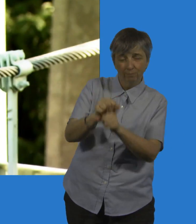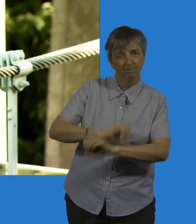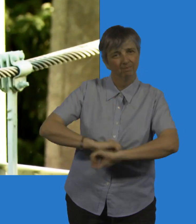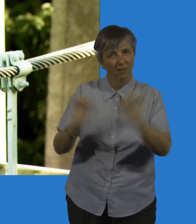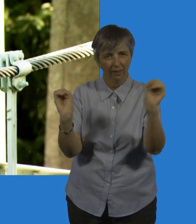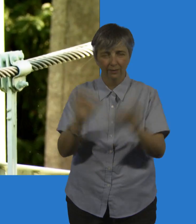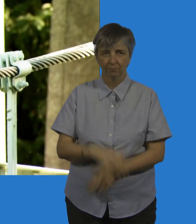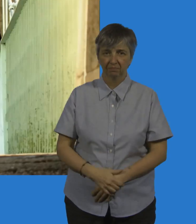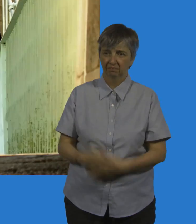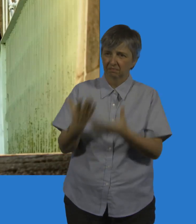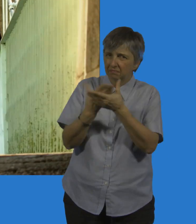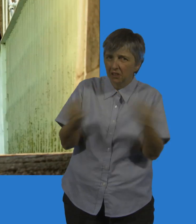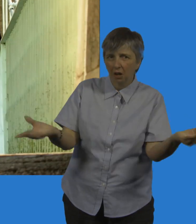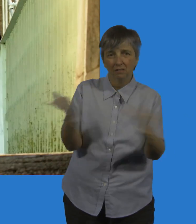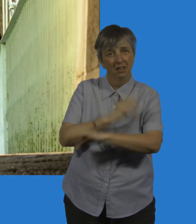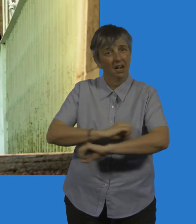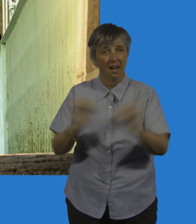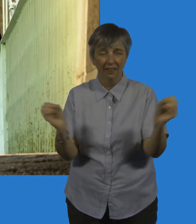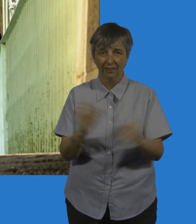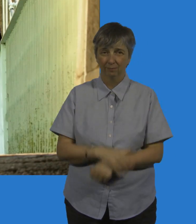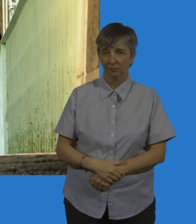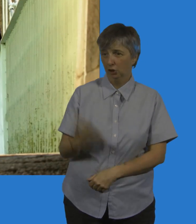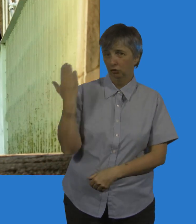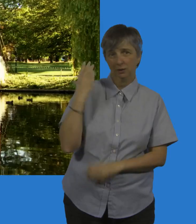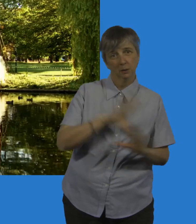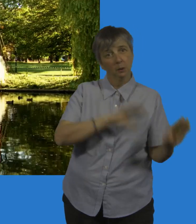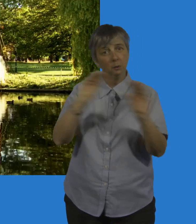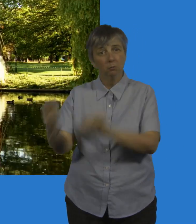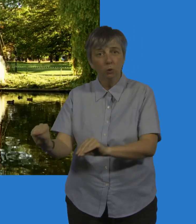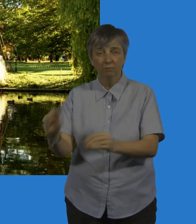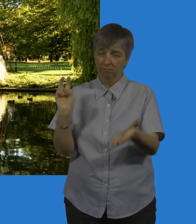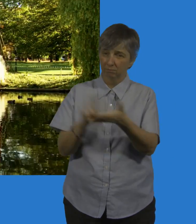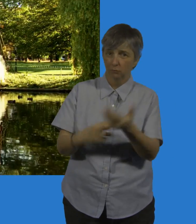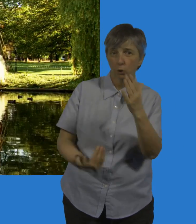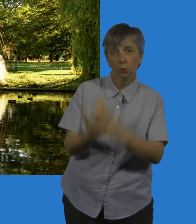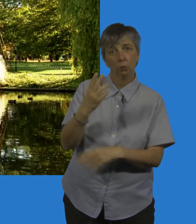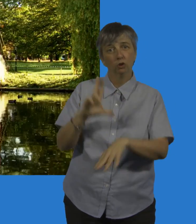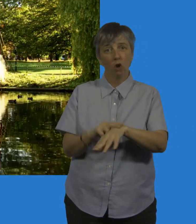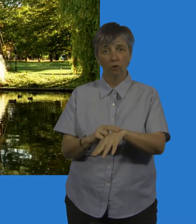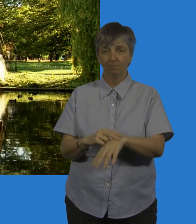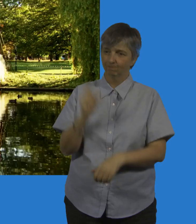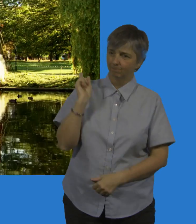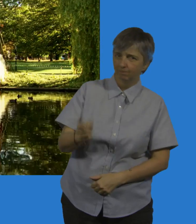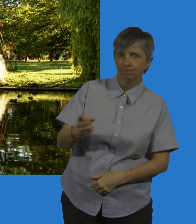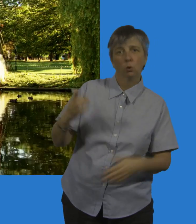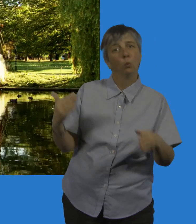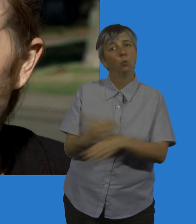like answers on what was wrong with me. Recently I moved house and I signed up to a new surgery